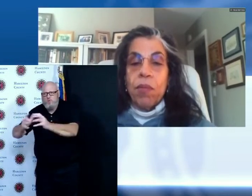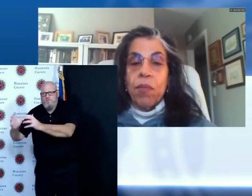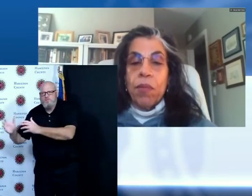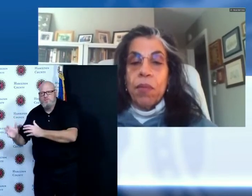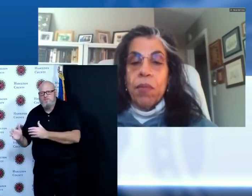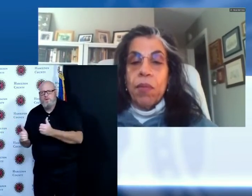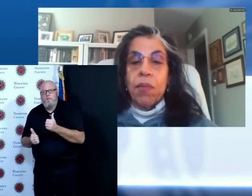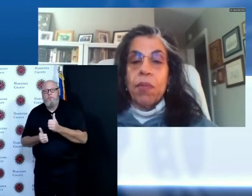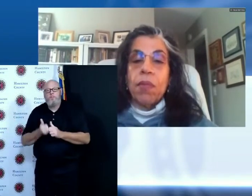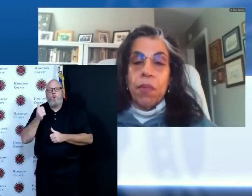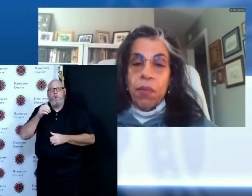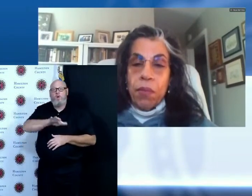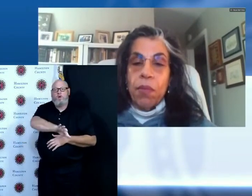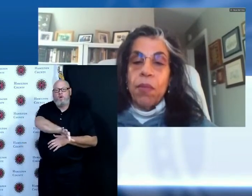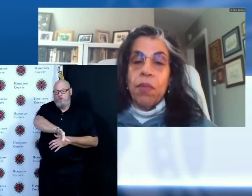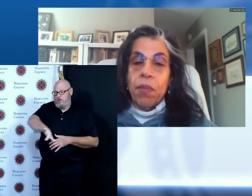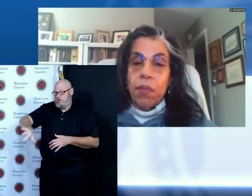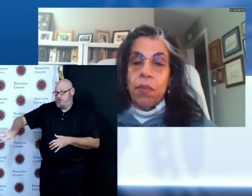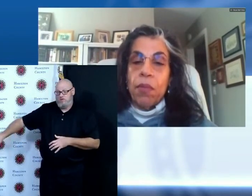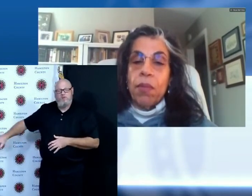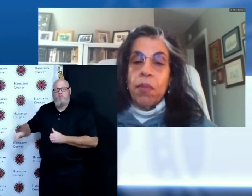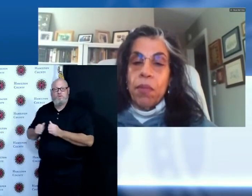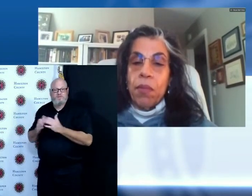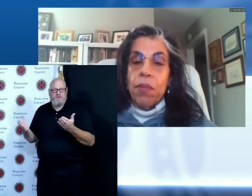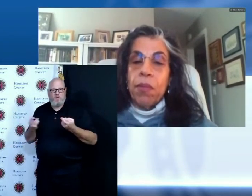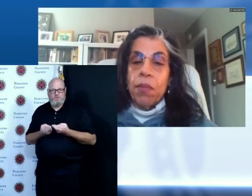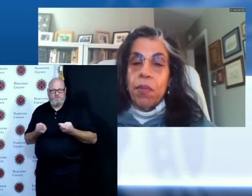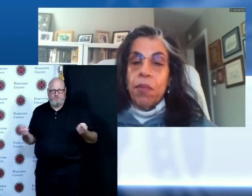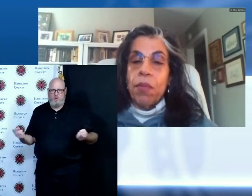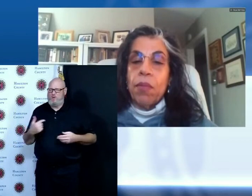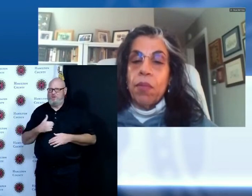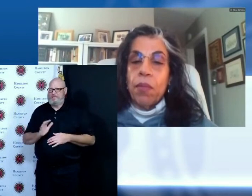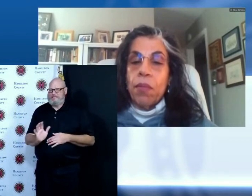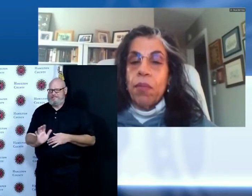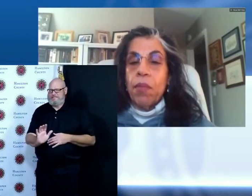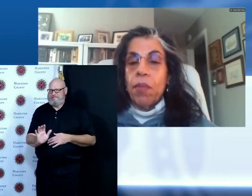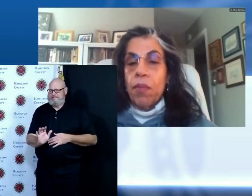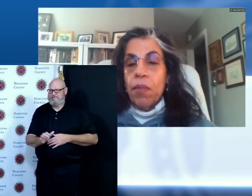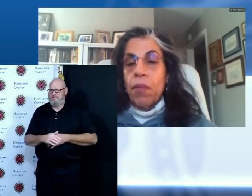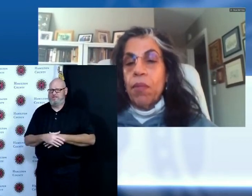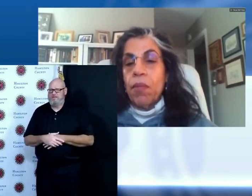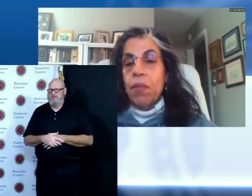to be putting all those pieces on the table and then making recommendations back to us as a Board